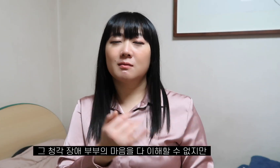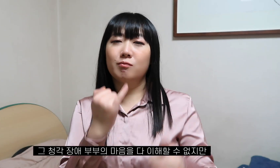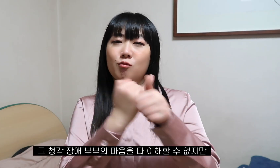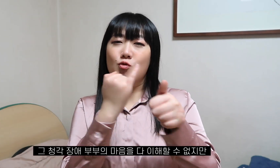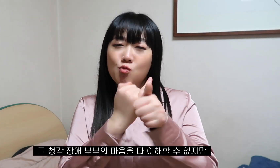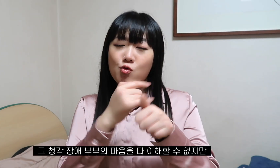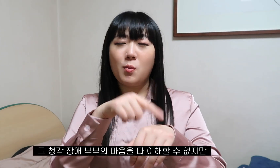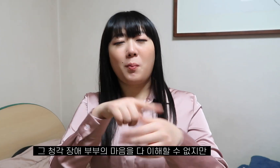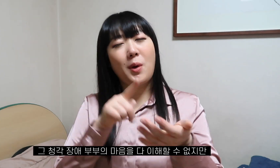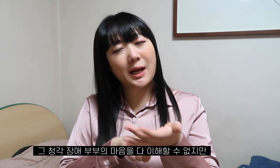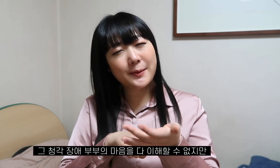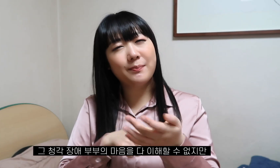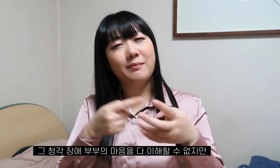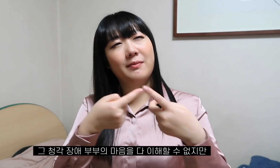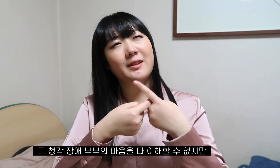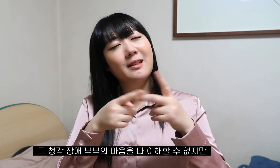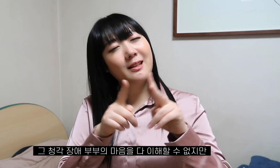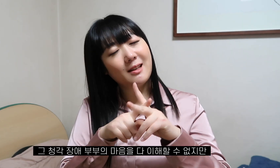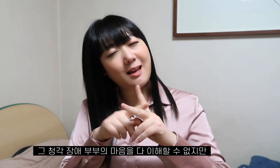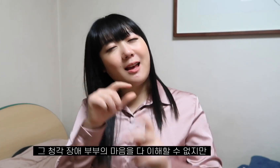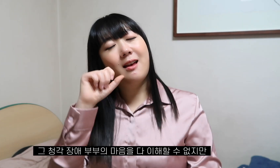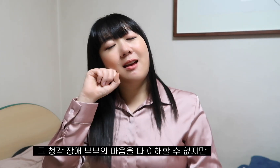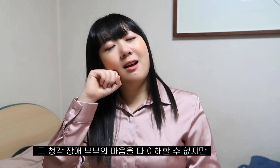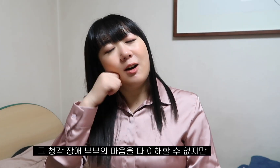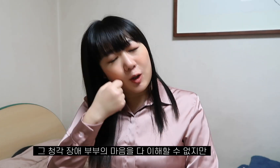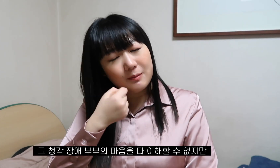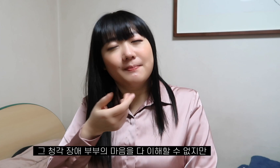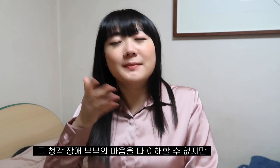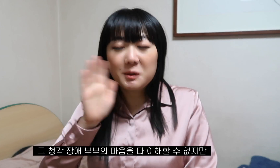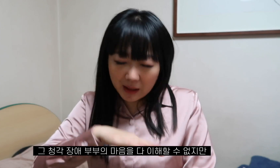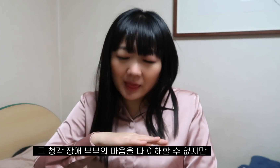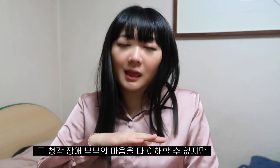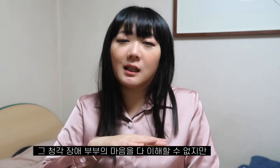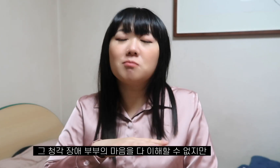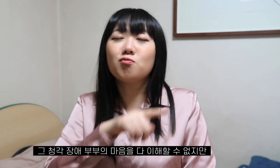I can't understand the deaf couple,